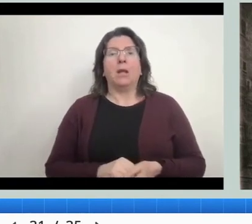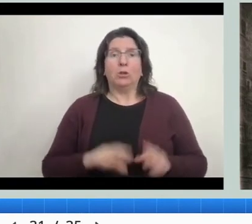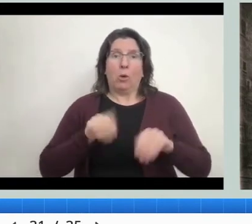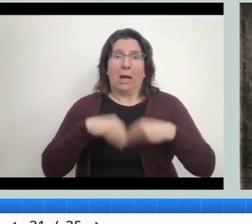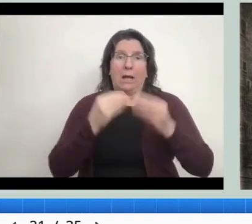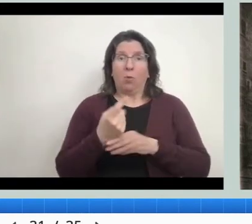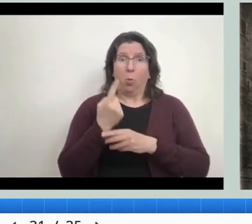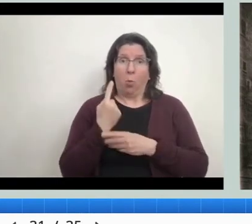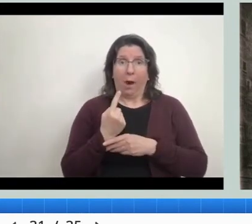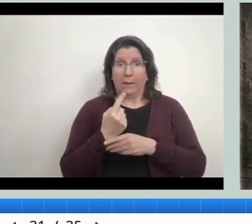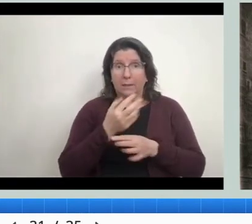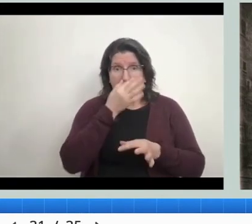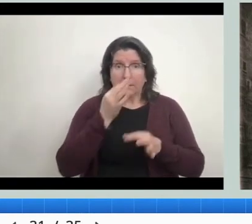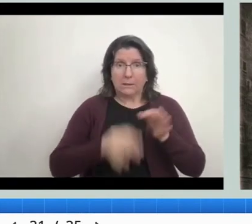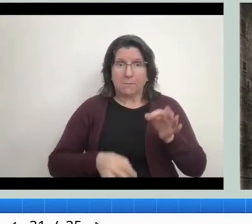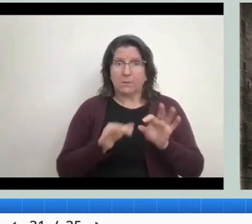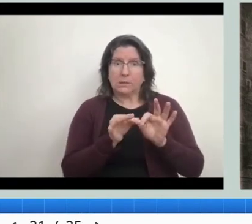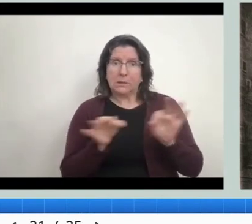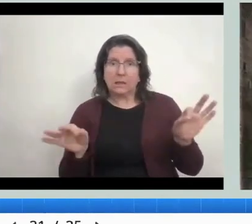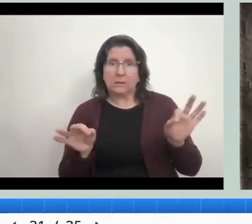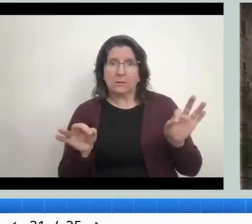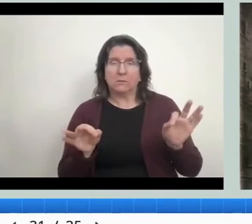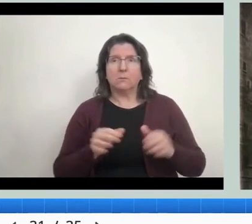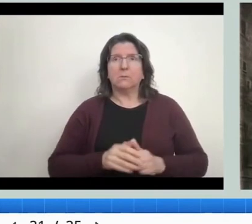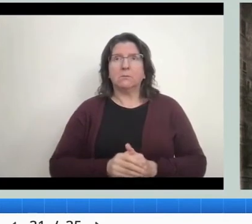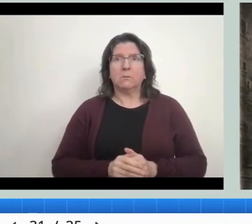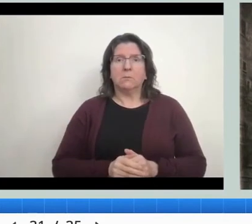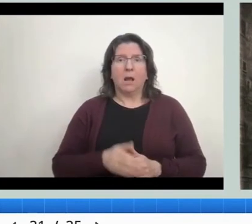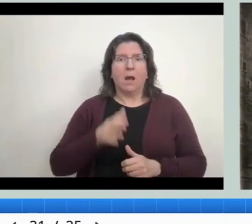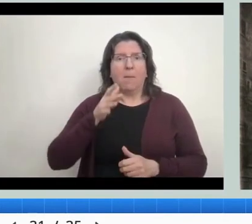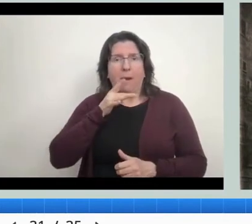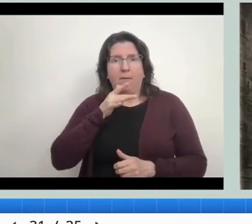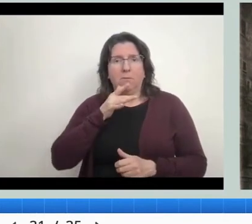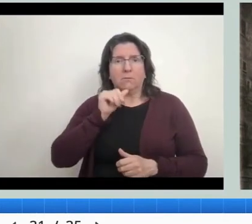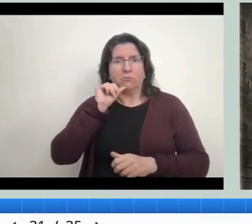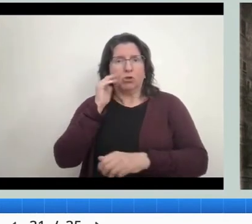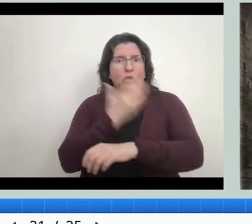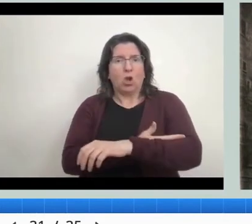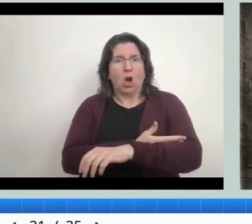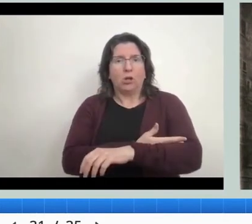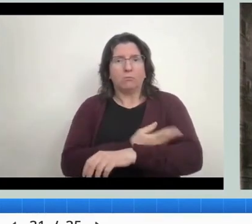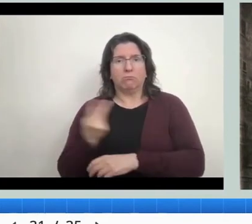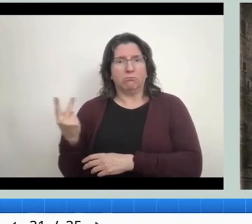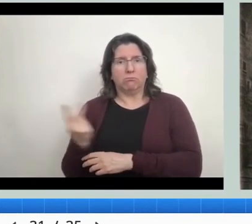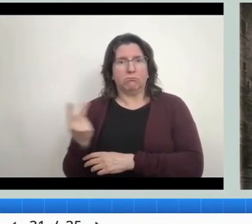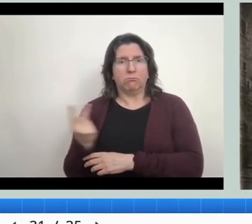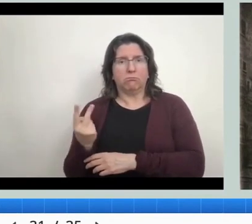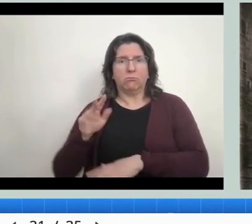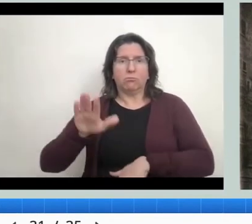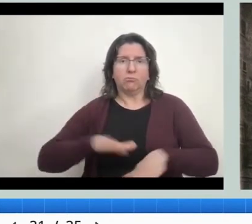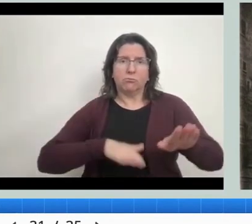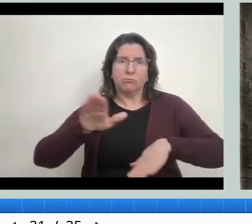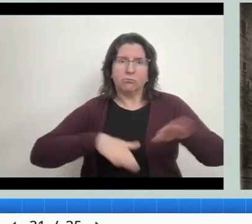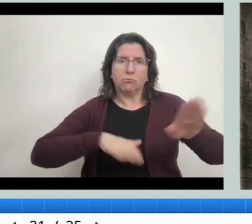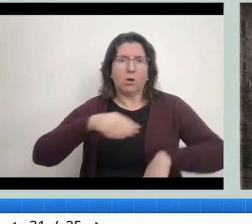The exercise starts with one simple sentence based on the artwork pictured, of two people walking.